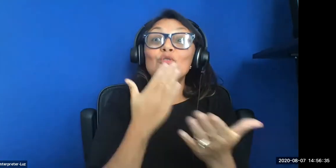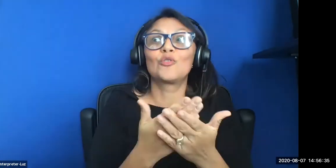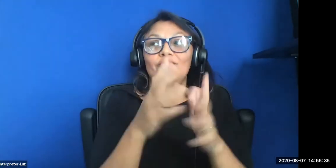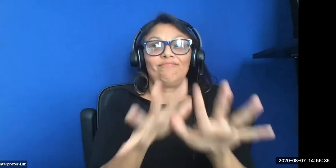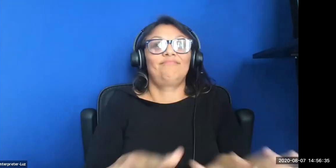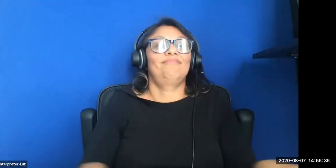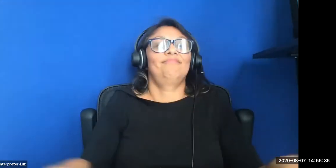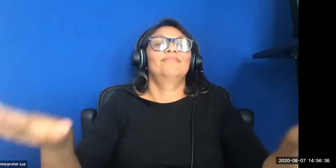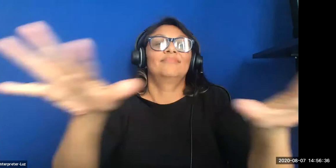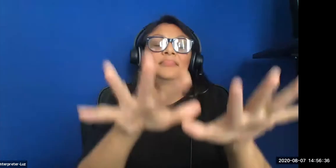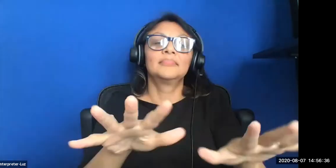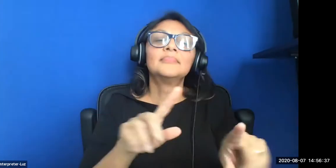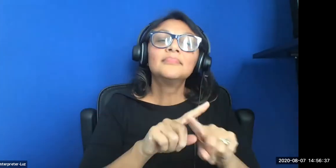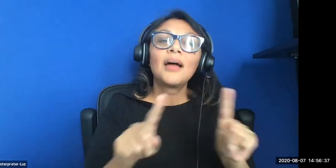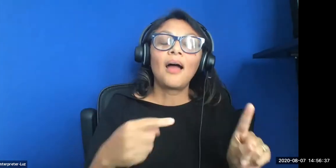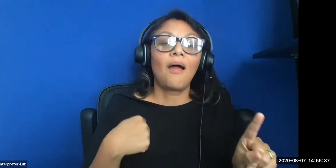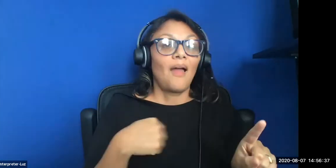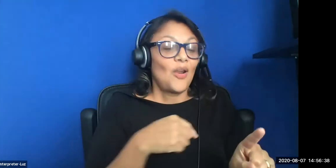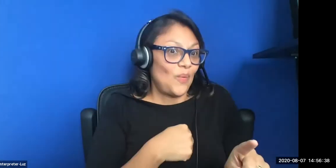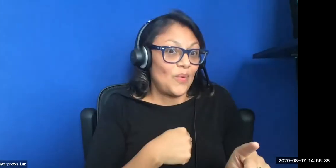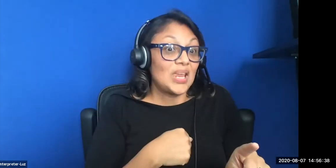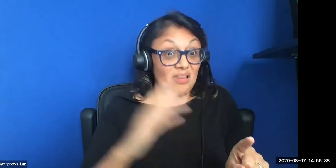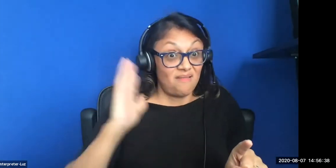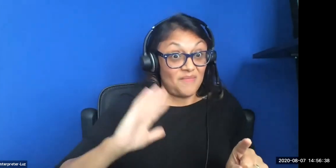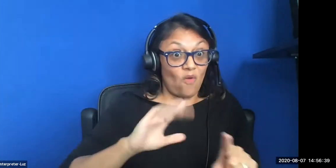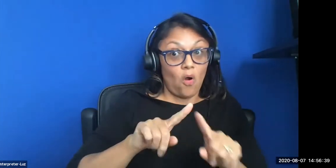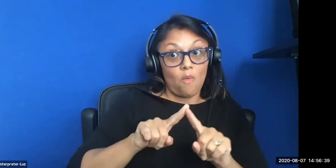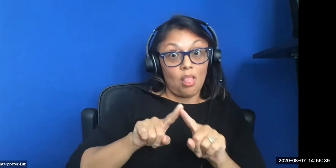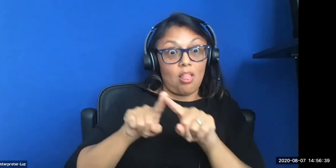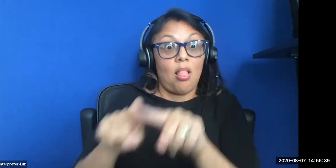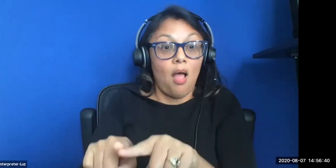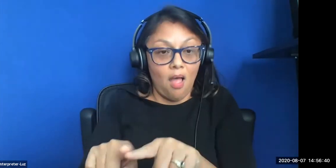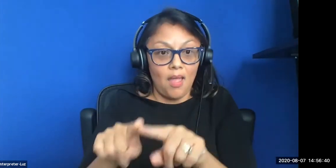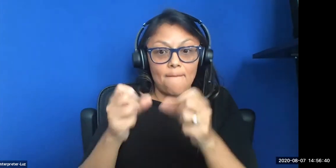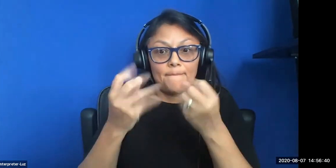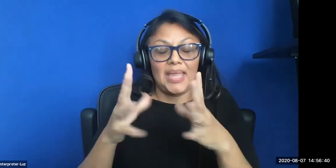Channelle Charest: I think we've relied on so many systems in so many ways to take care of certain things.